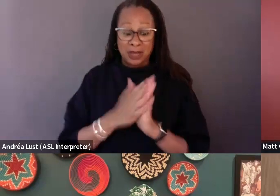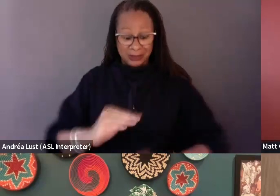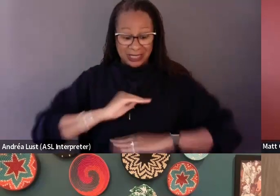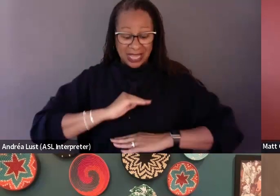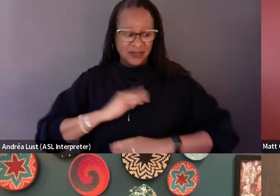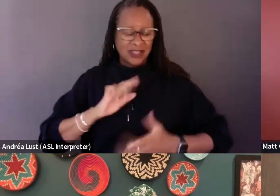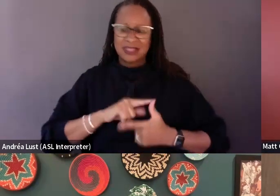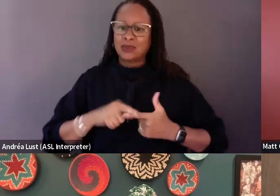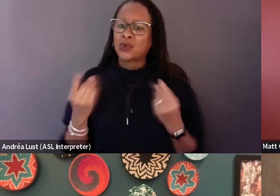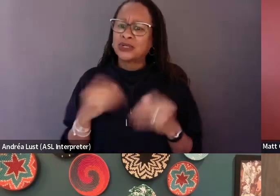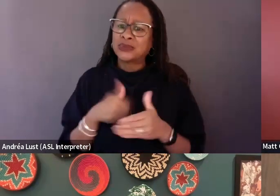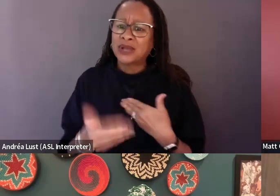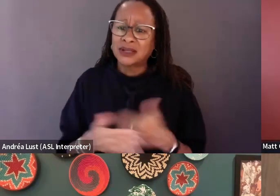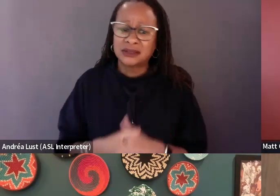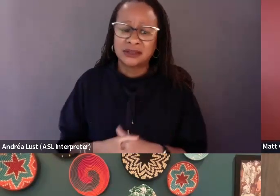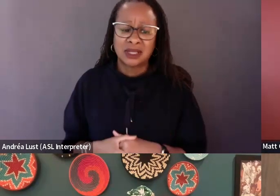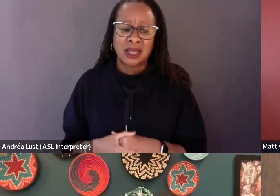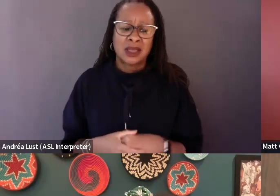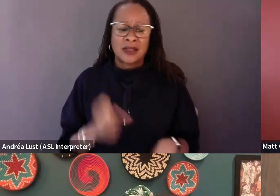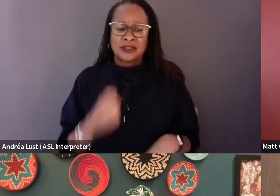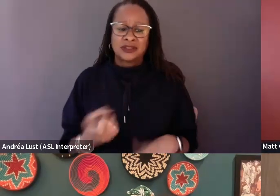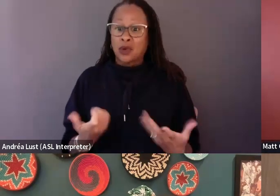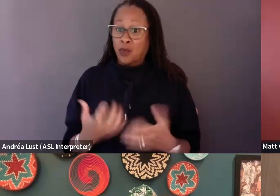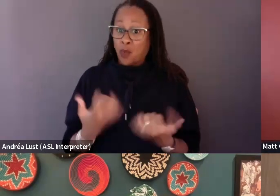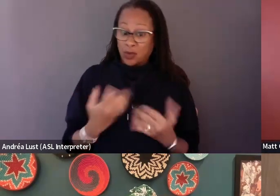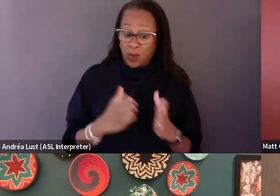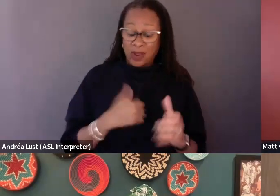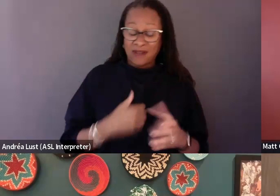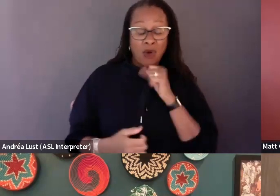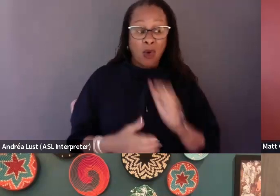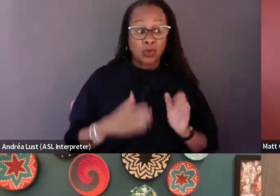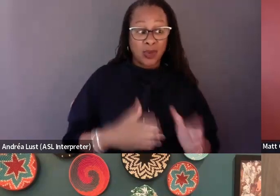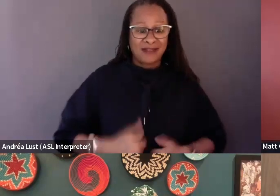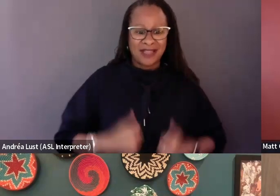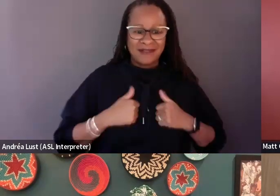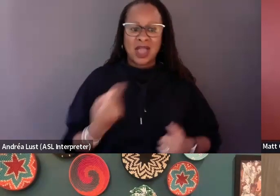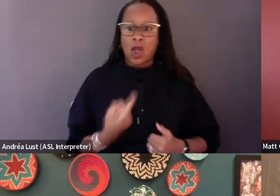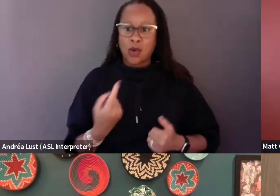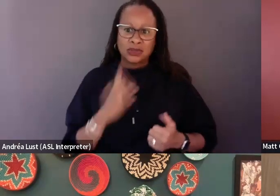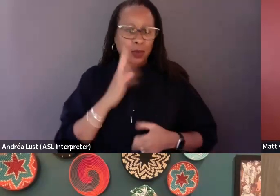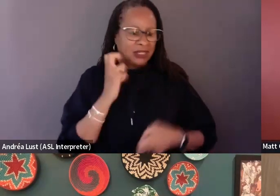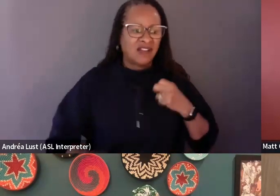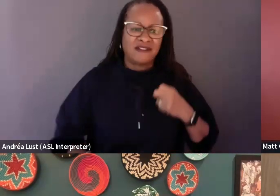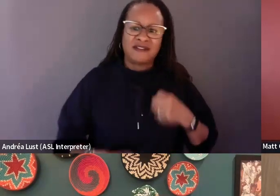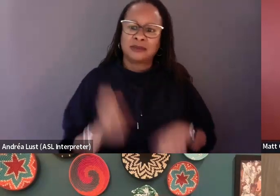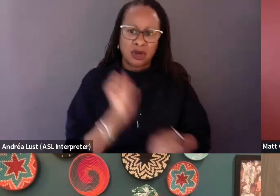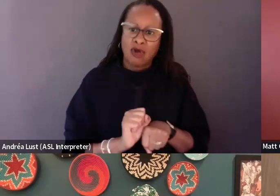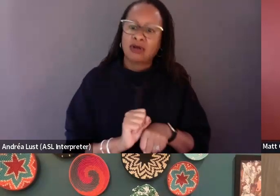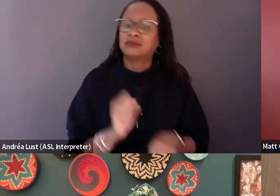who literally for me, stood for one, old way of life where life is always going to be hard. You know, you have to find those moments